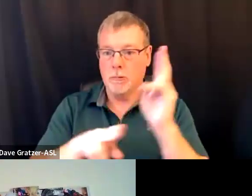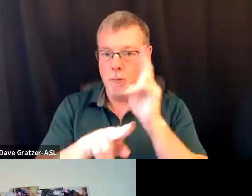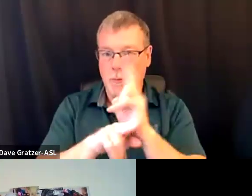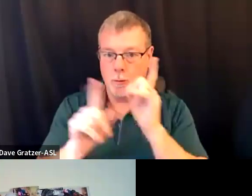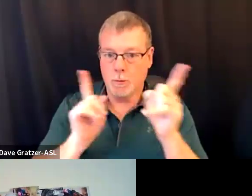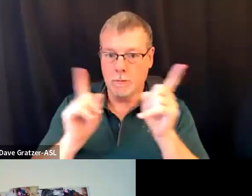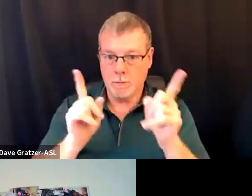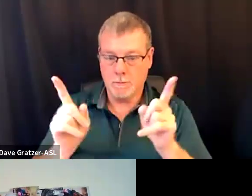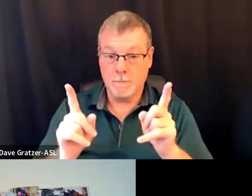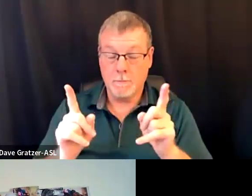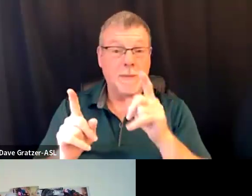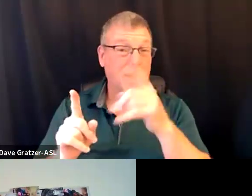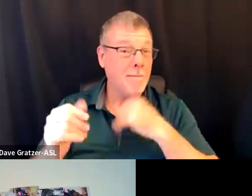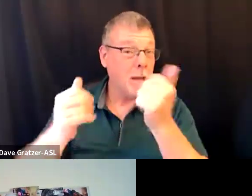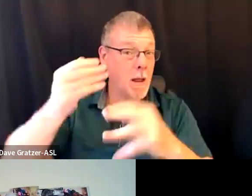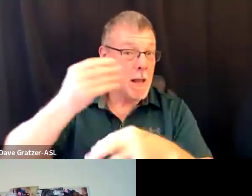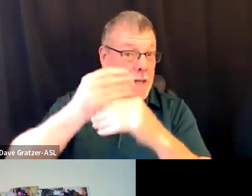So if you have any additional comments on.